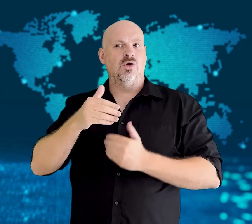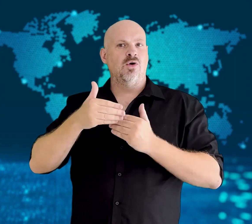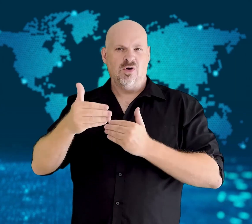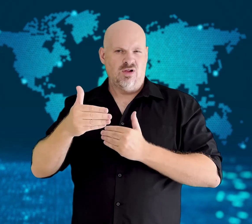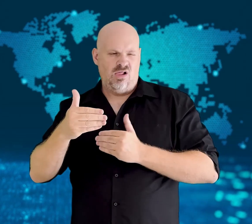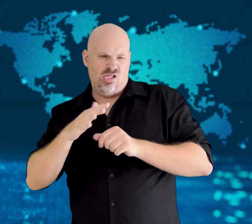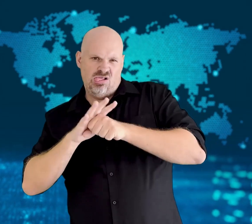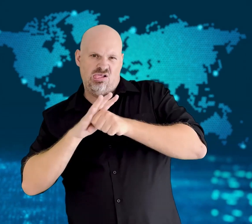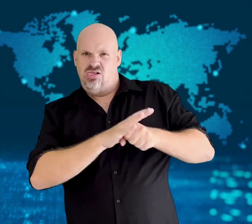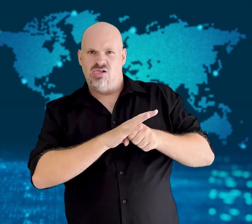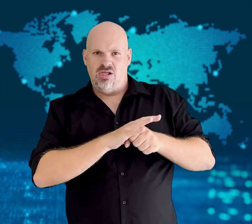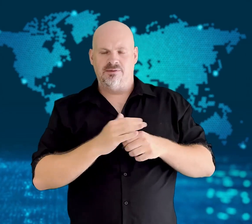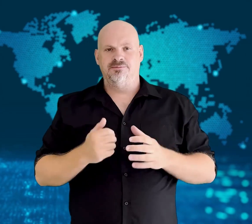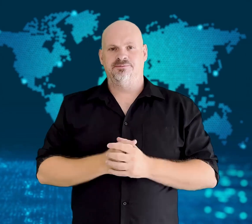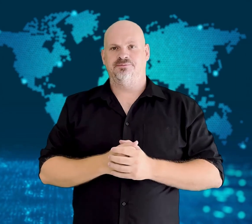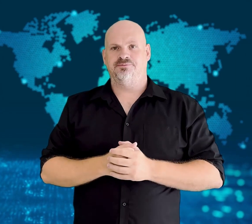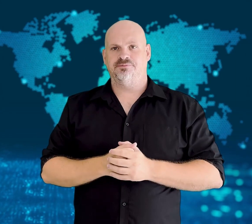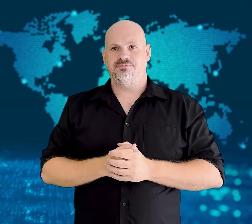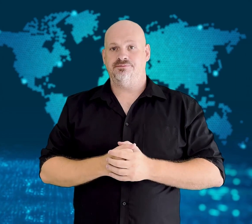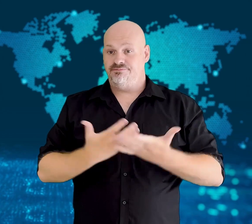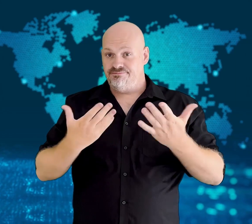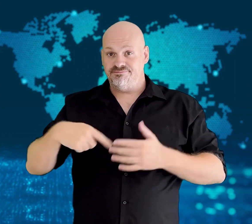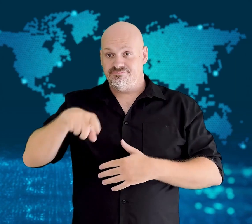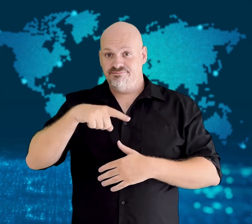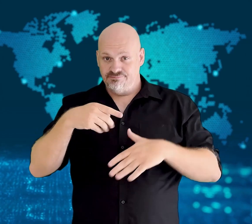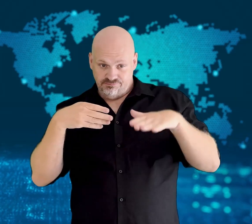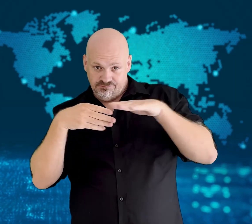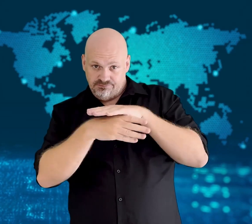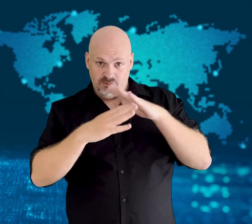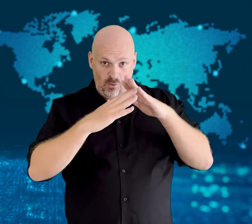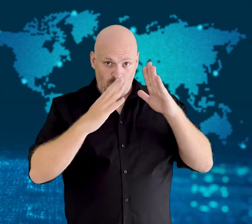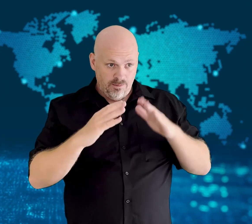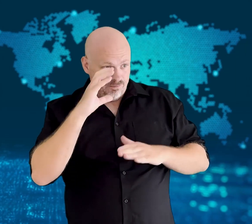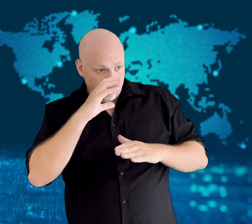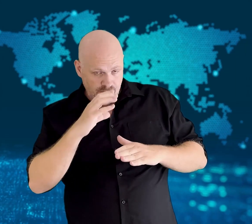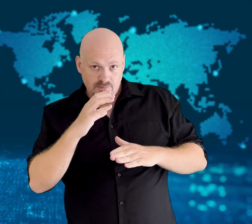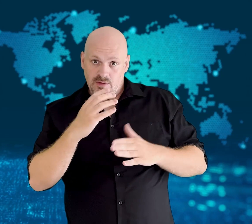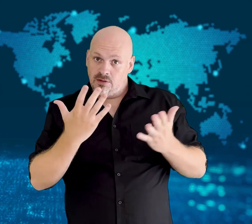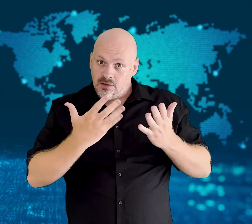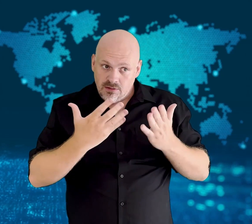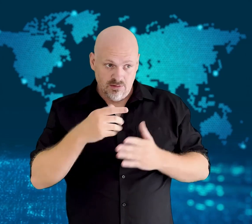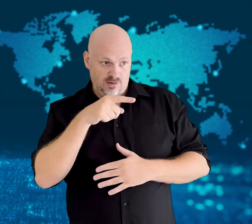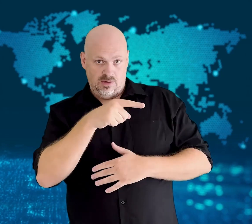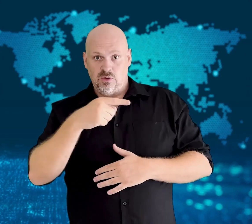The search does not mean prosecutors have decided that